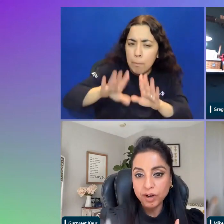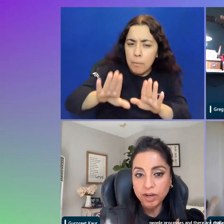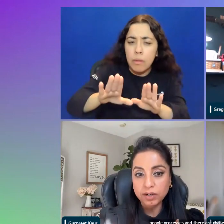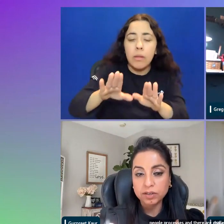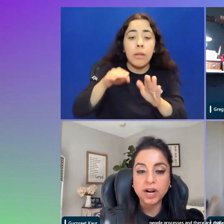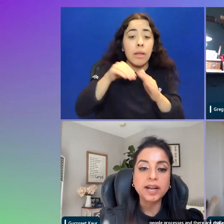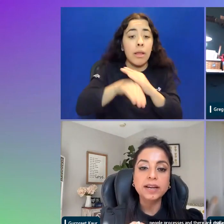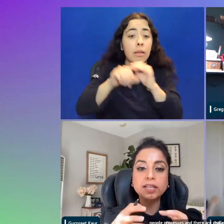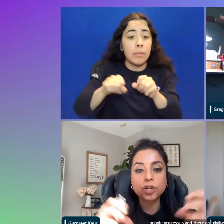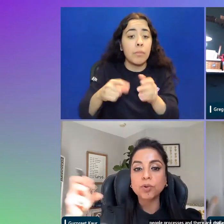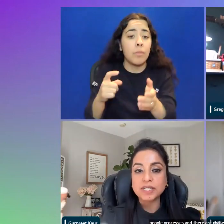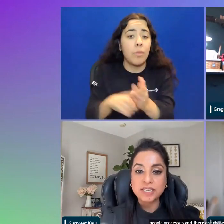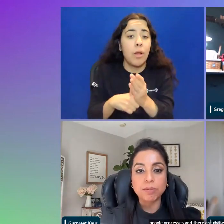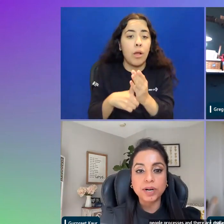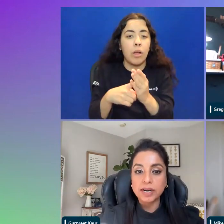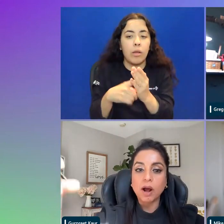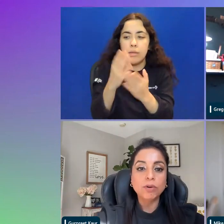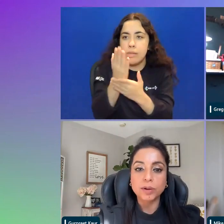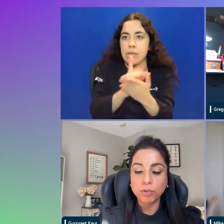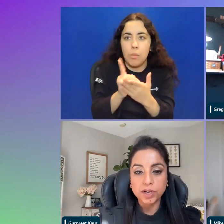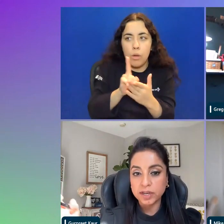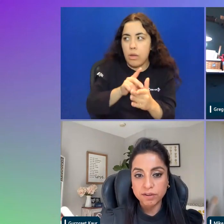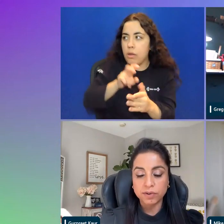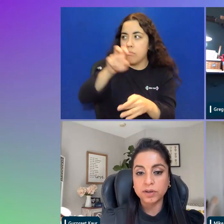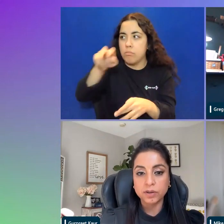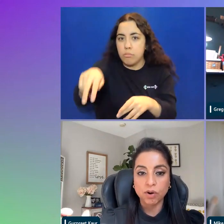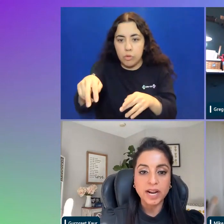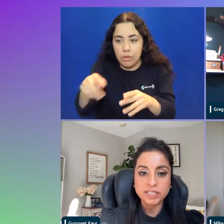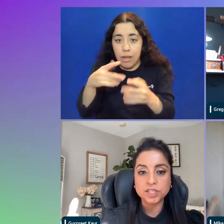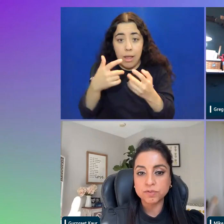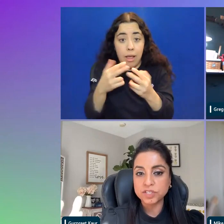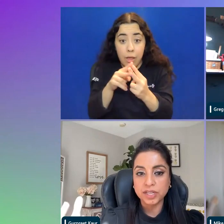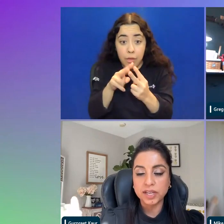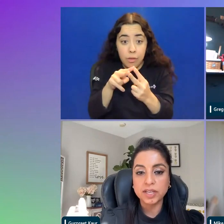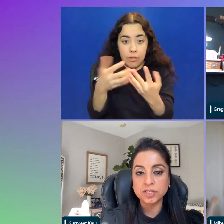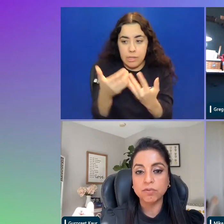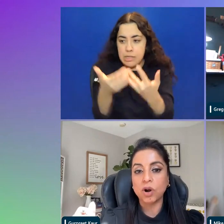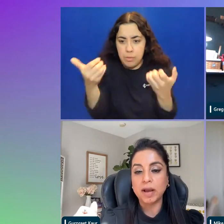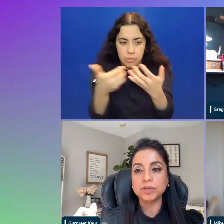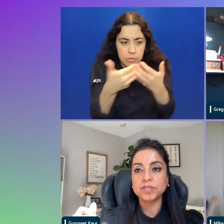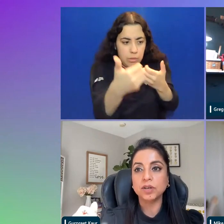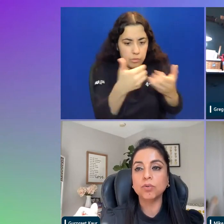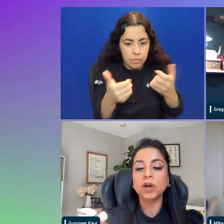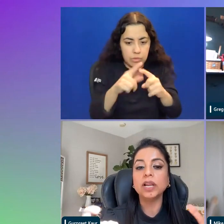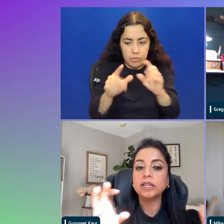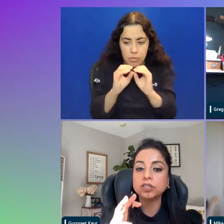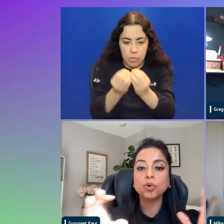right? Either you can separate it out and put it in different organizations, which I think is what happens in Google. And